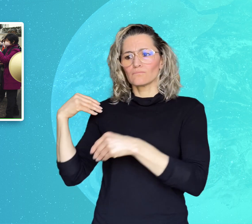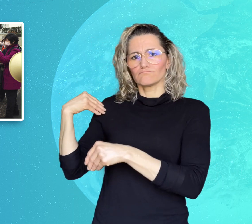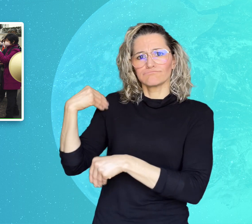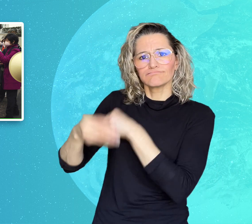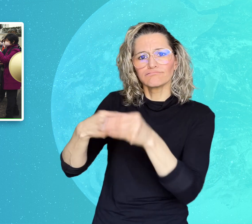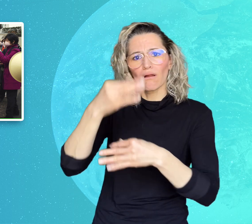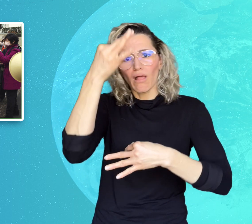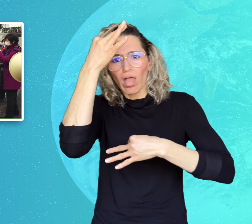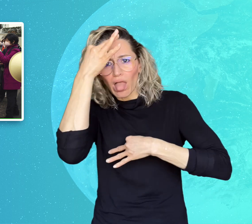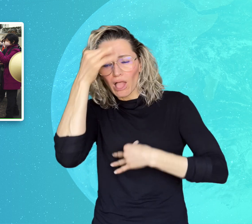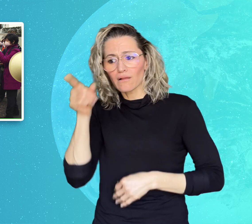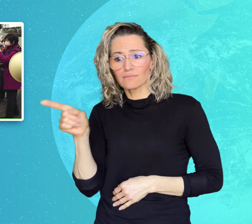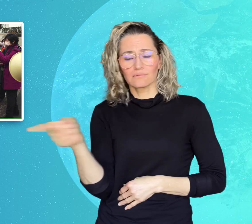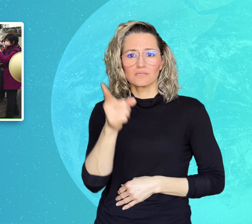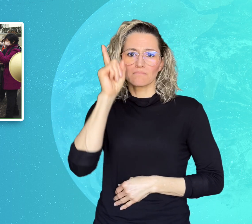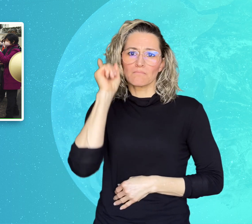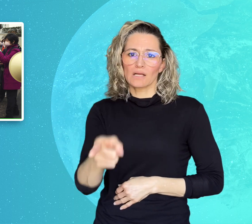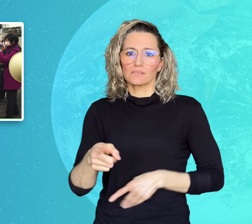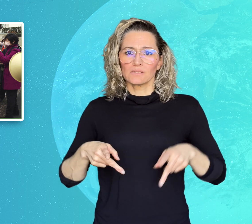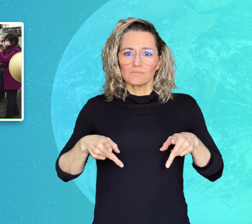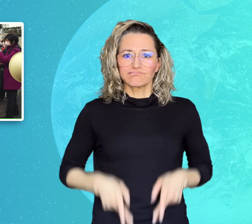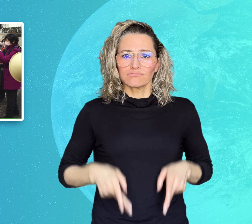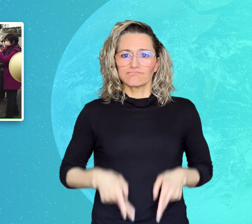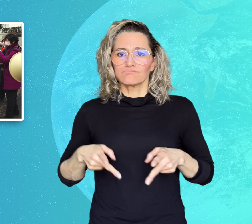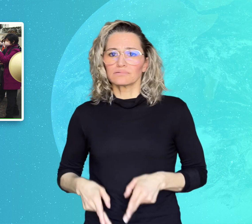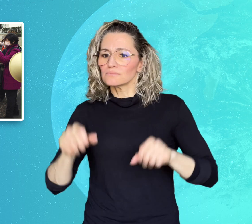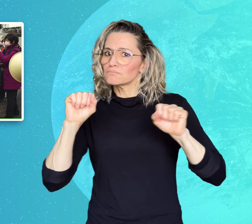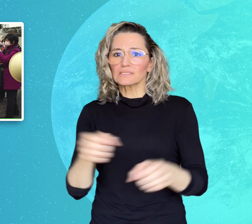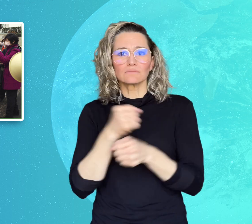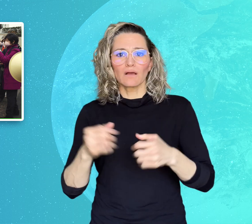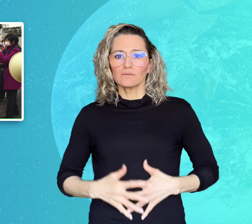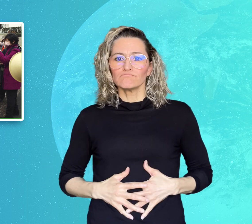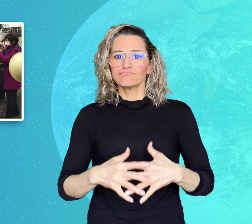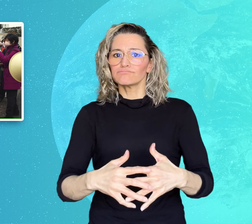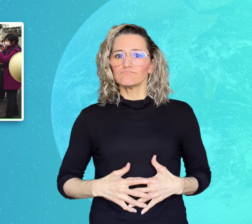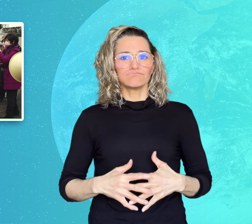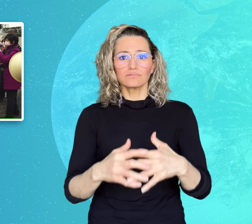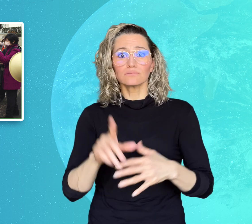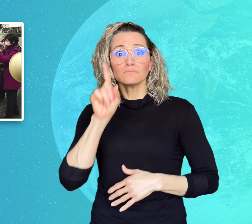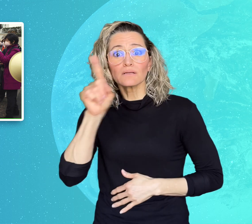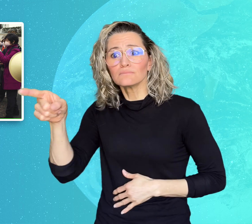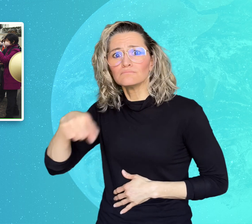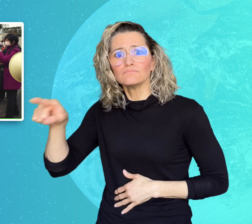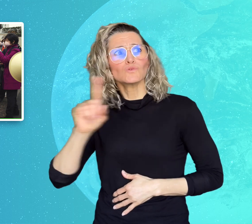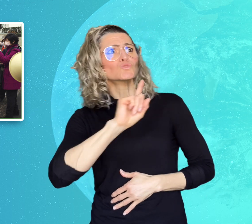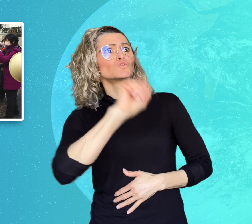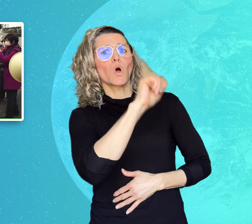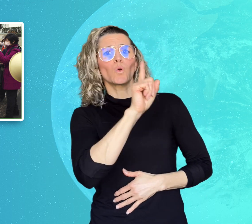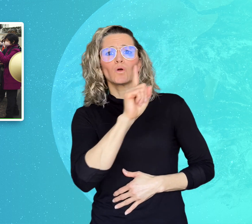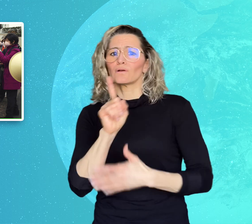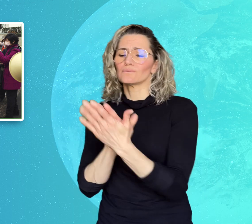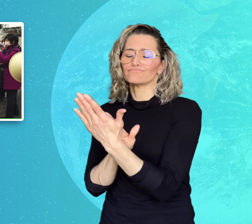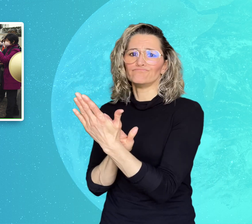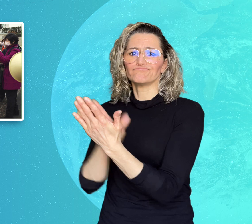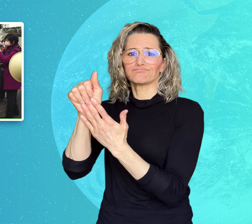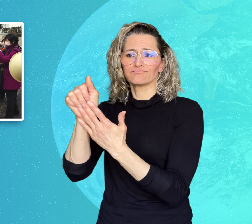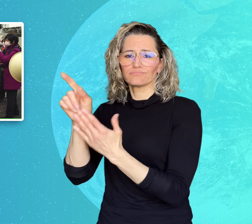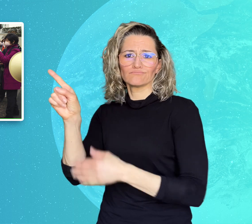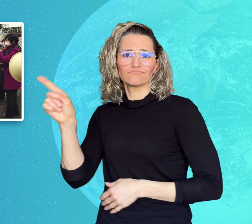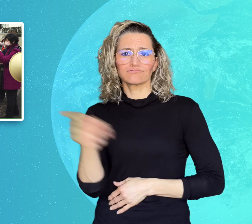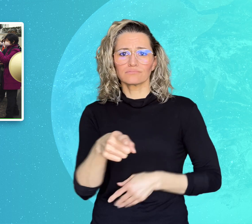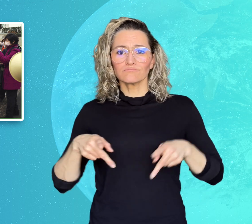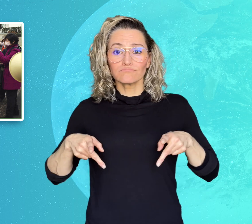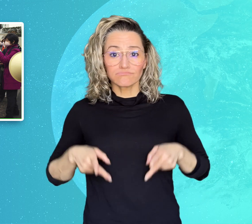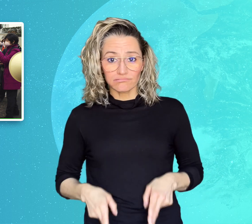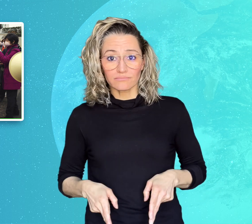disorders, even without their consent. About 25,000 people were sterilized,